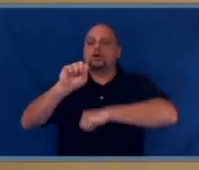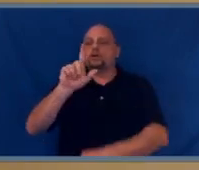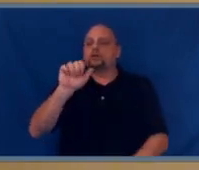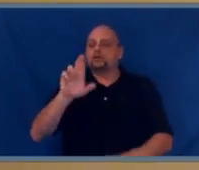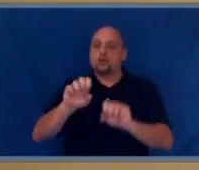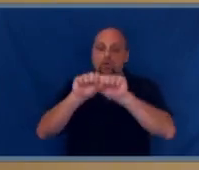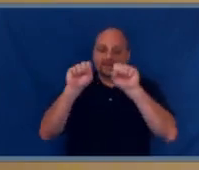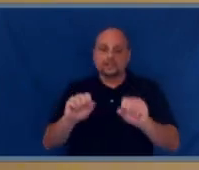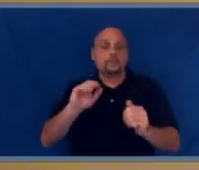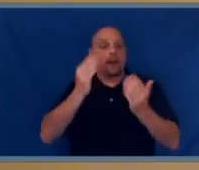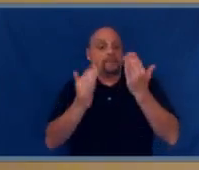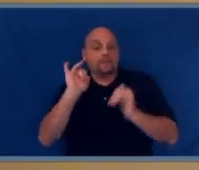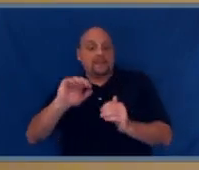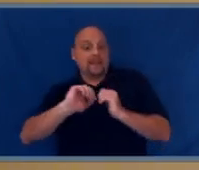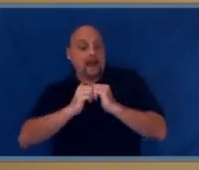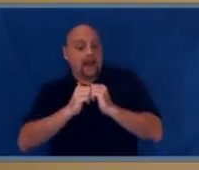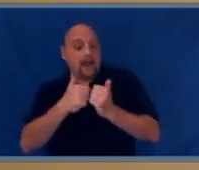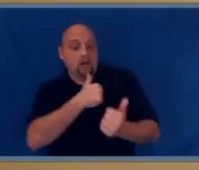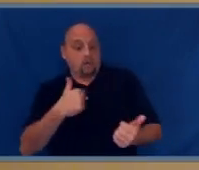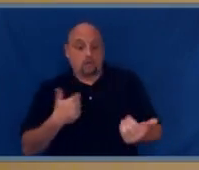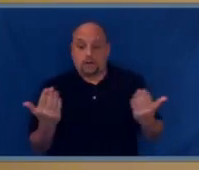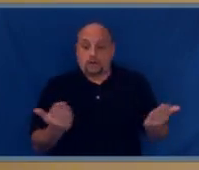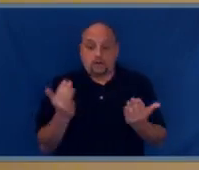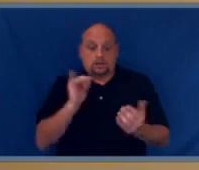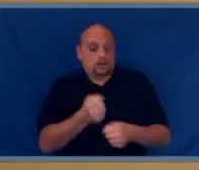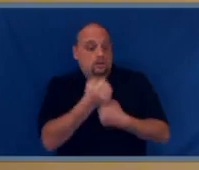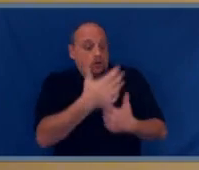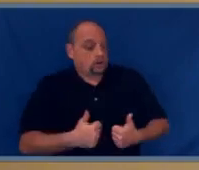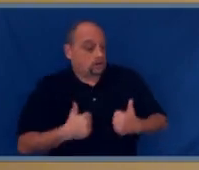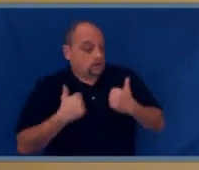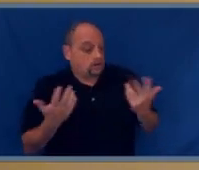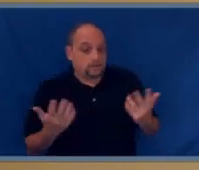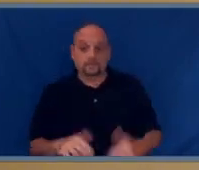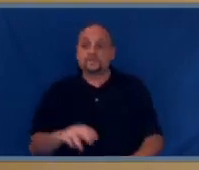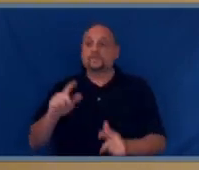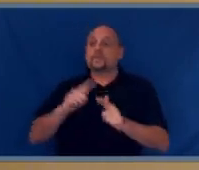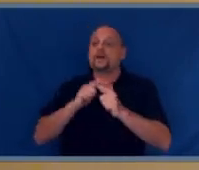LOOKING AT THE CHEMISTRY, THE MORALITY.